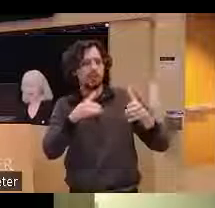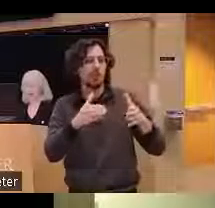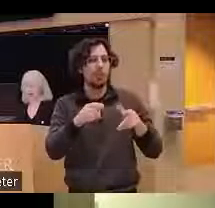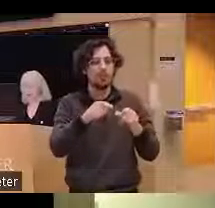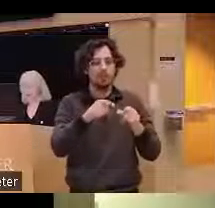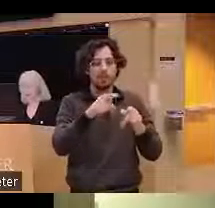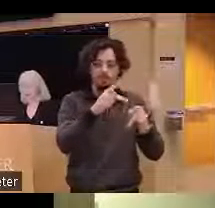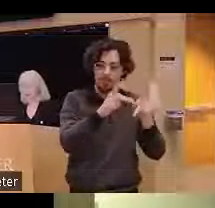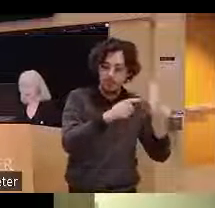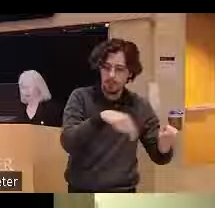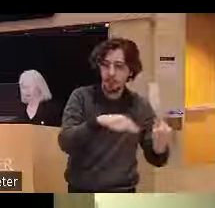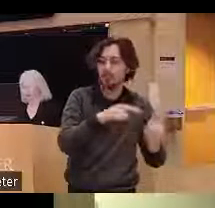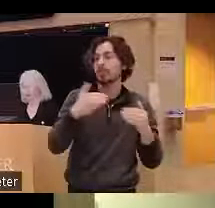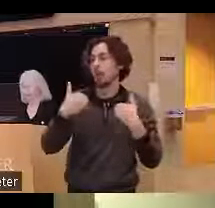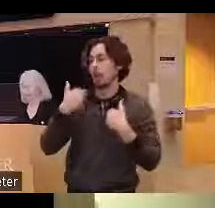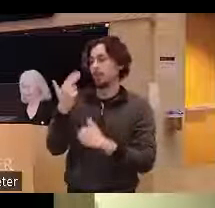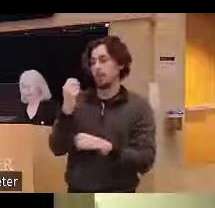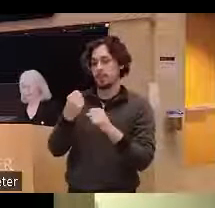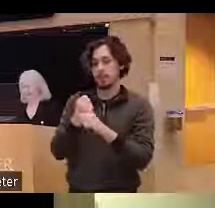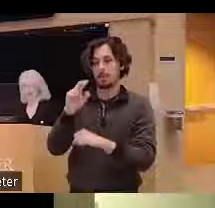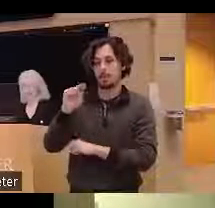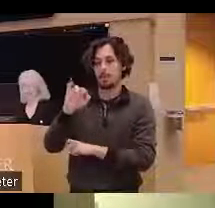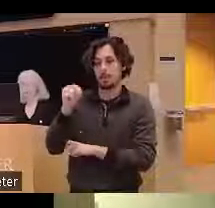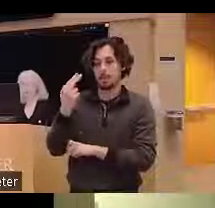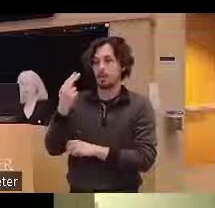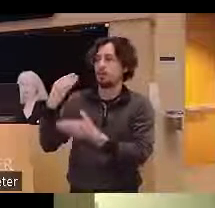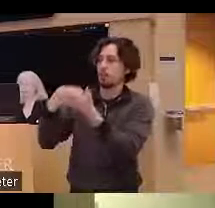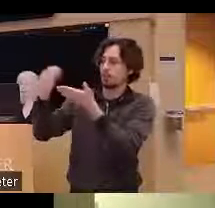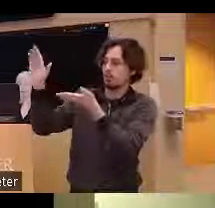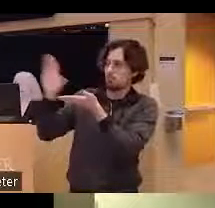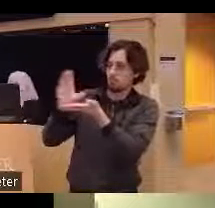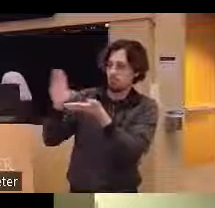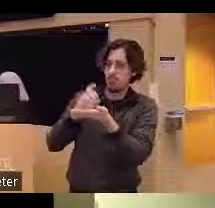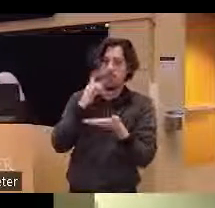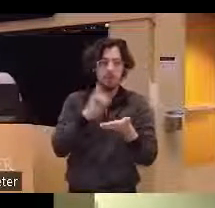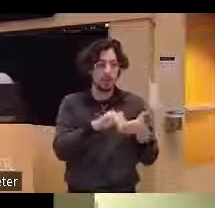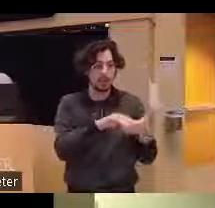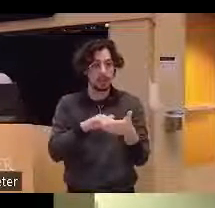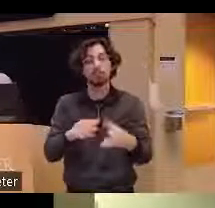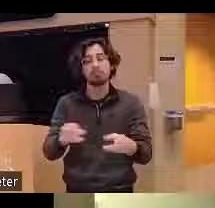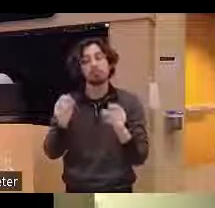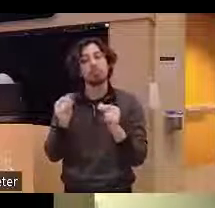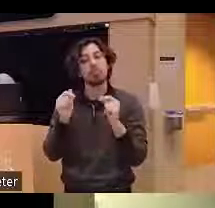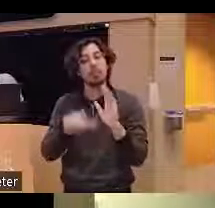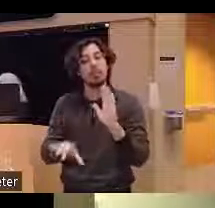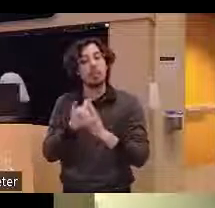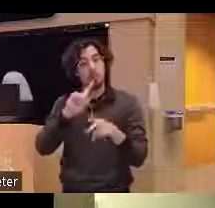of NIH funding for the study um and what we found right off the bat was when you controlled mother's